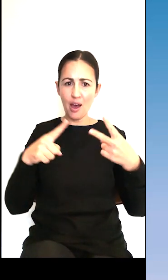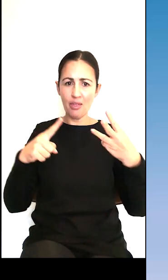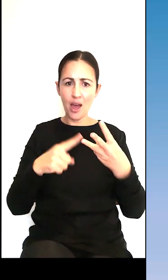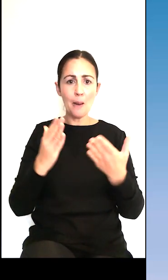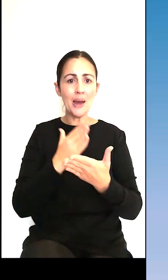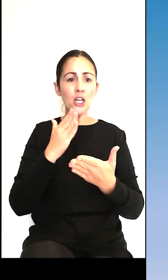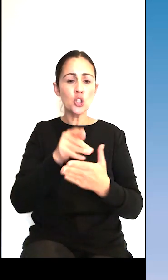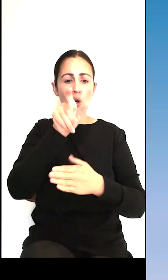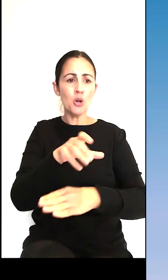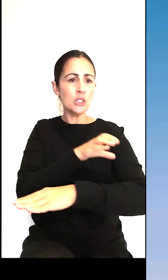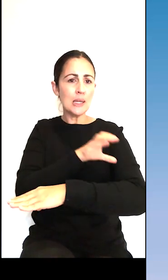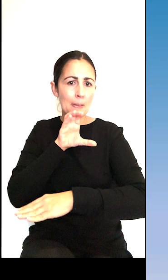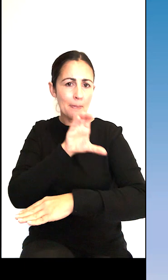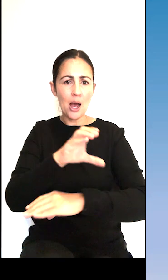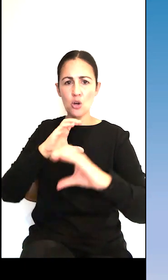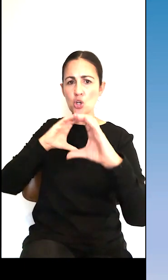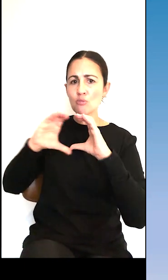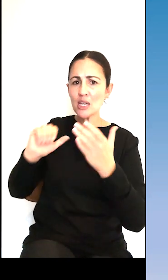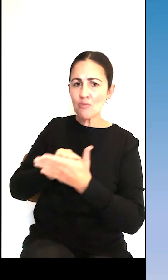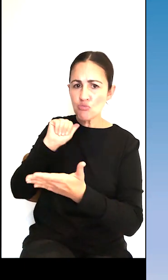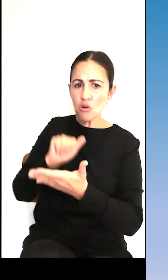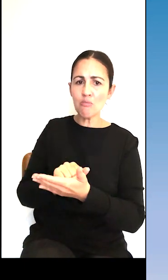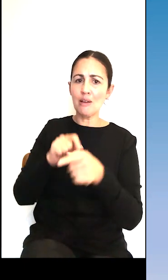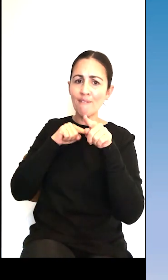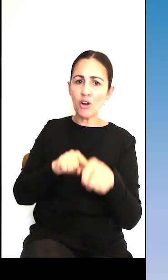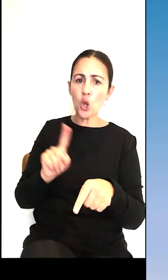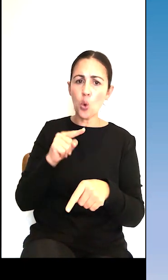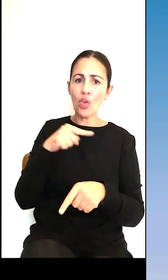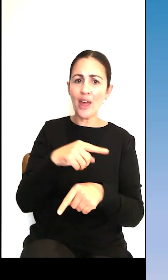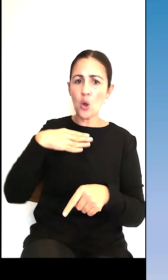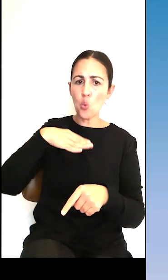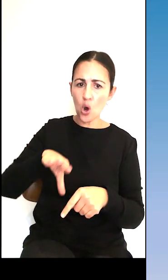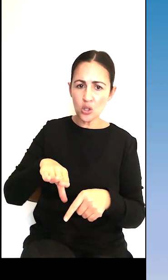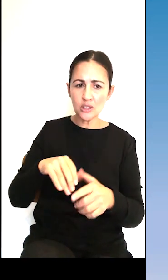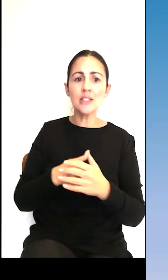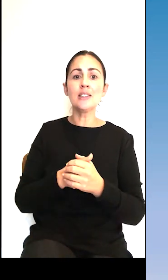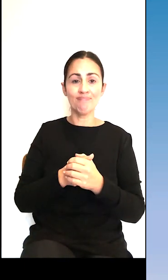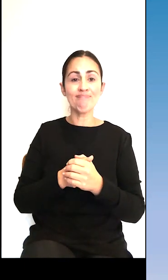And as you can see from Craig's story and the information that's needed by the medical community,